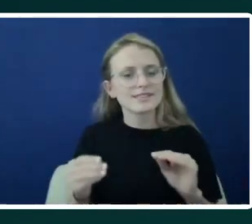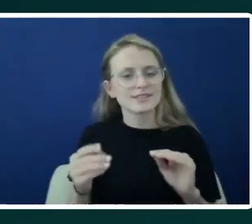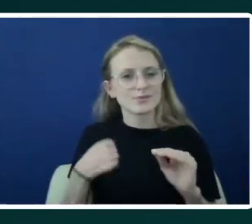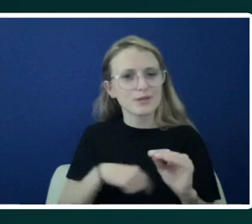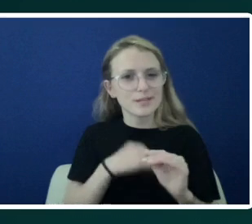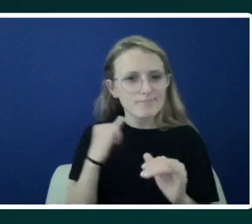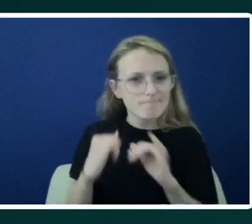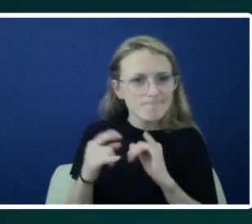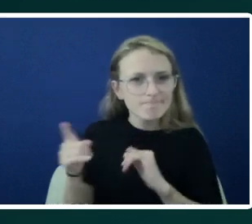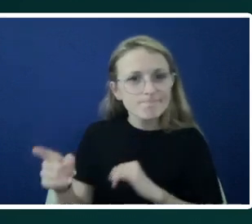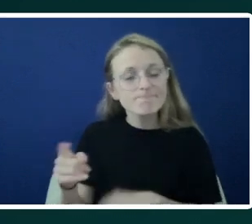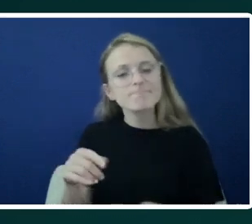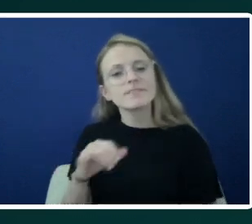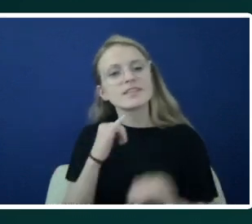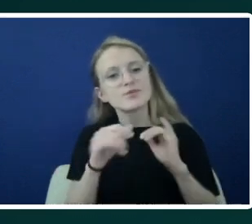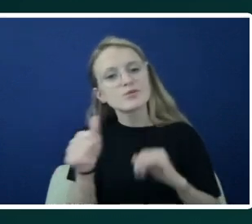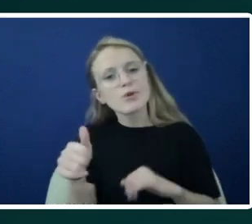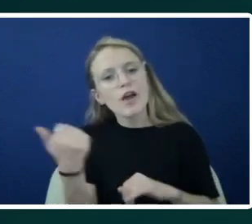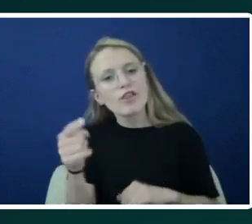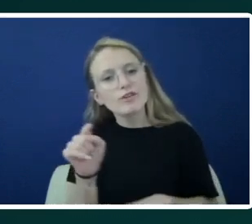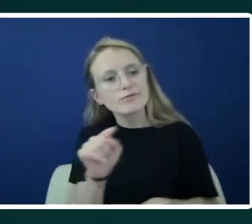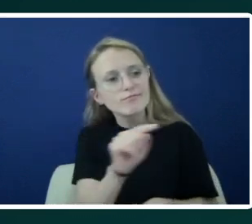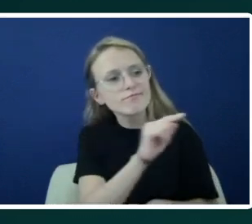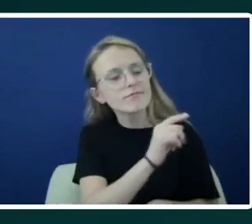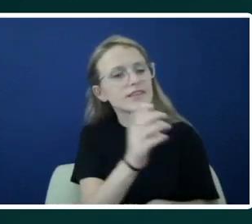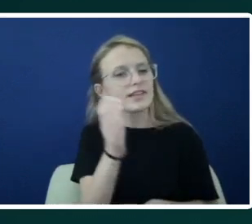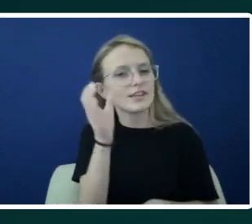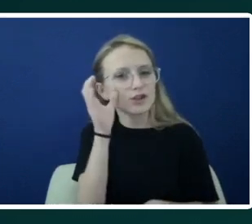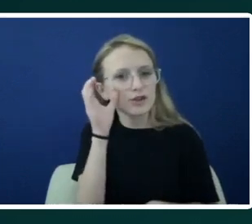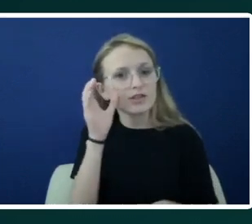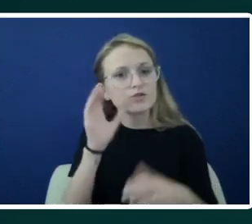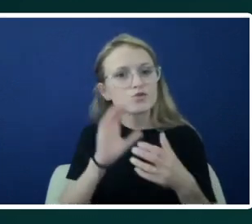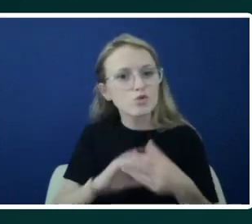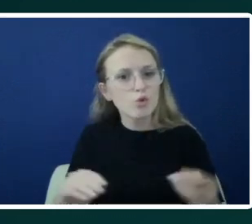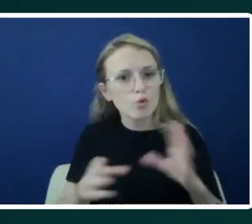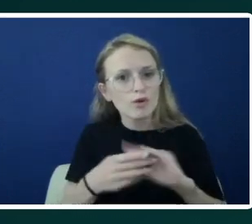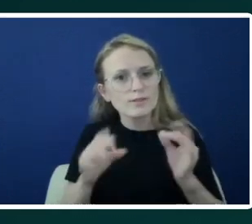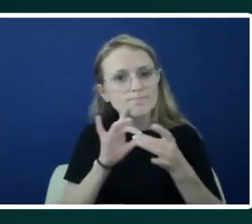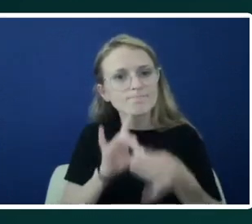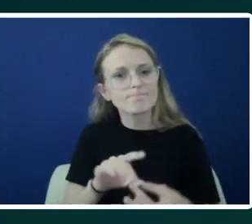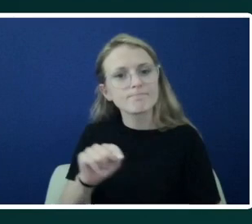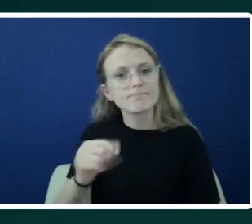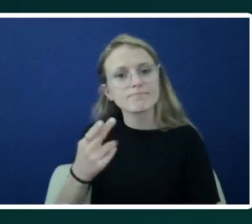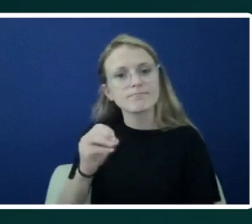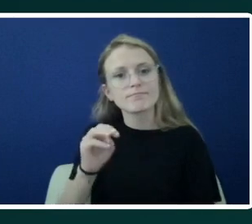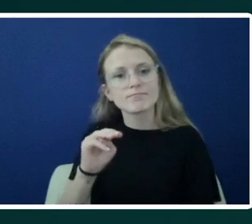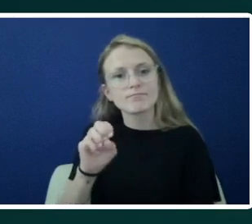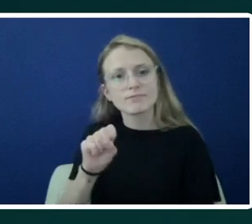hearing about stories of Thomas Hunter really helped fill out the